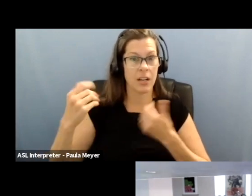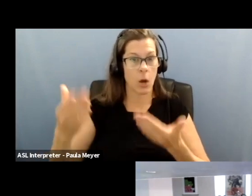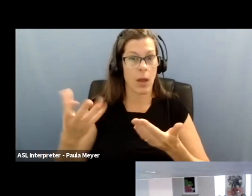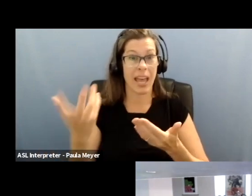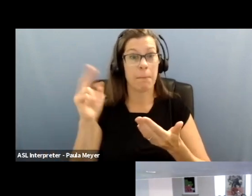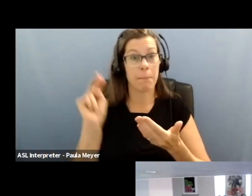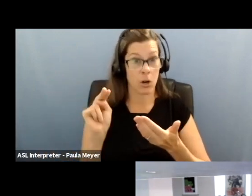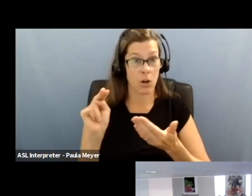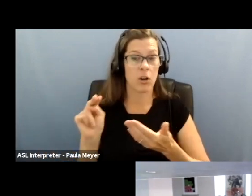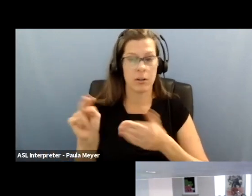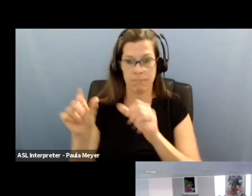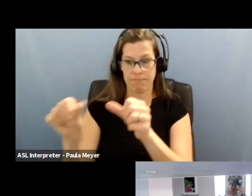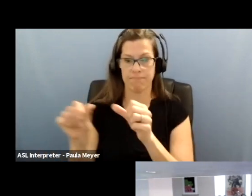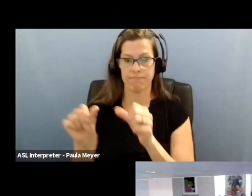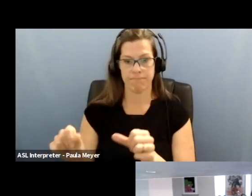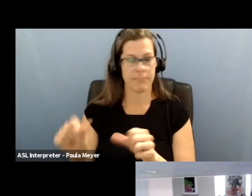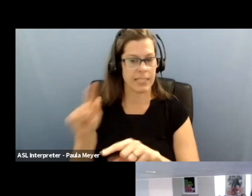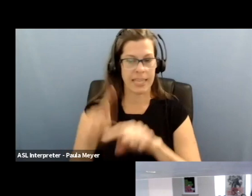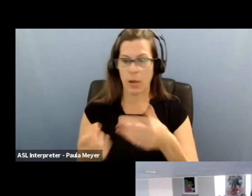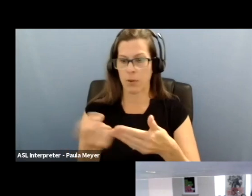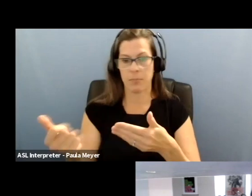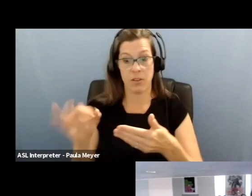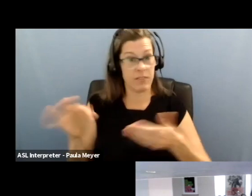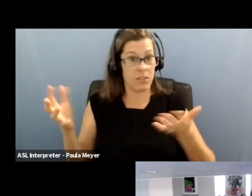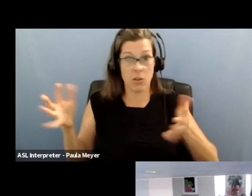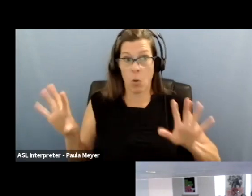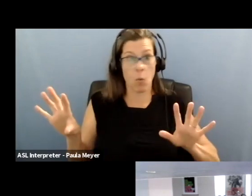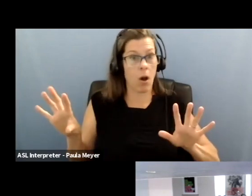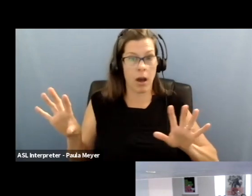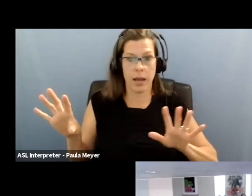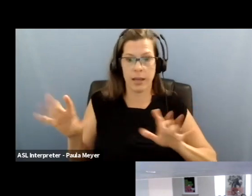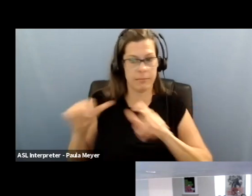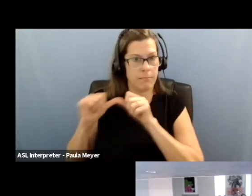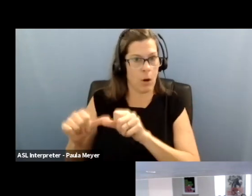However, if you don't want that option, then sending it off for post captions